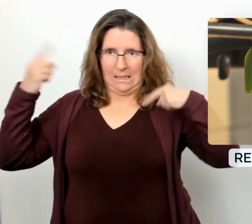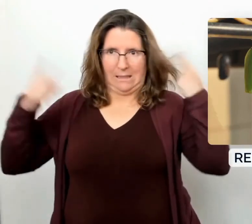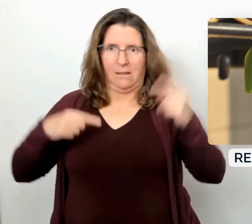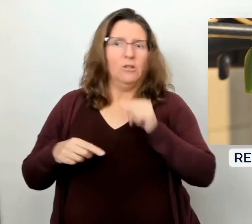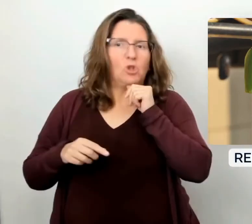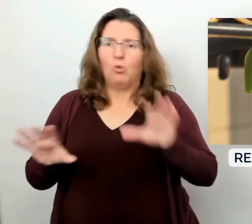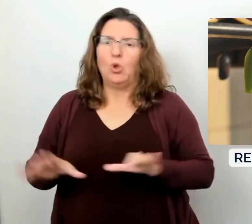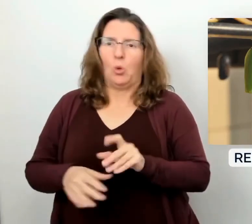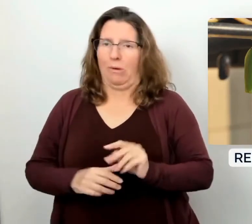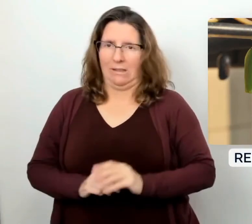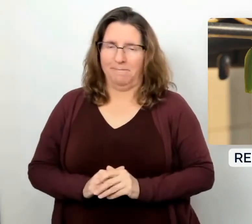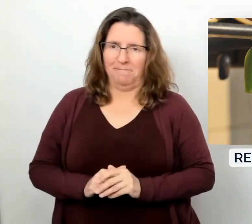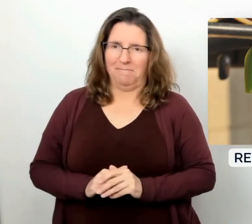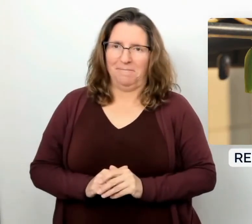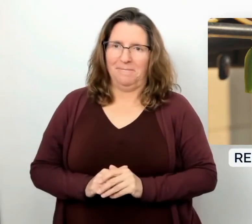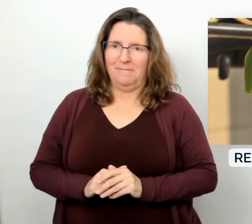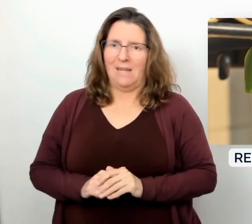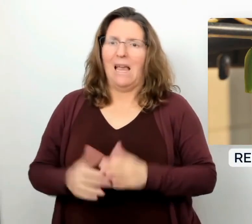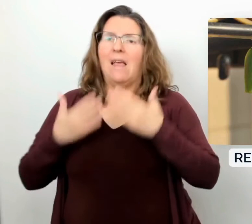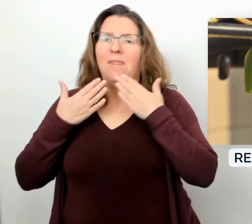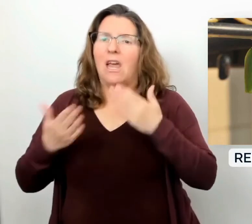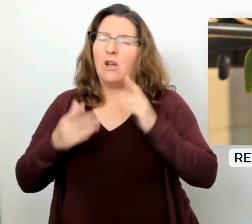Don't go there! Thanks for attending my lecture.